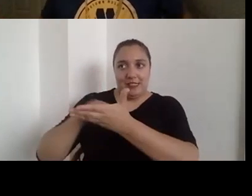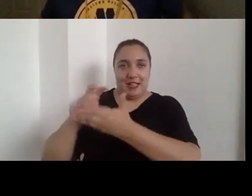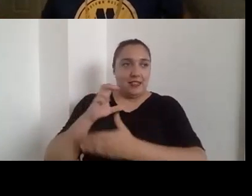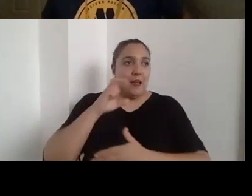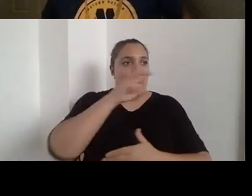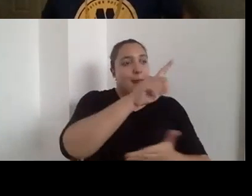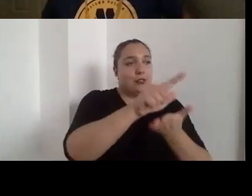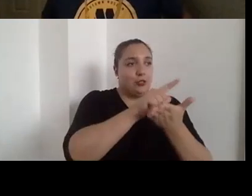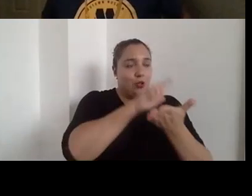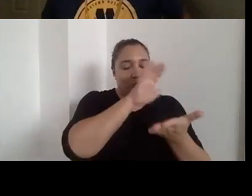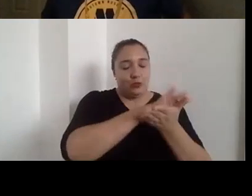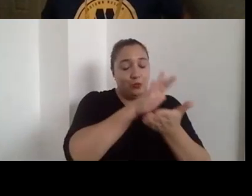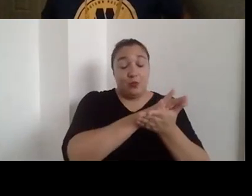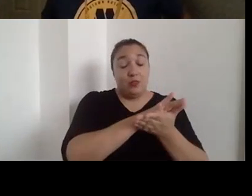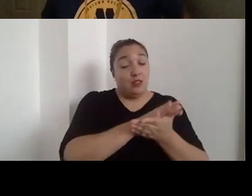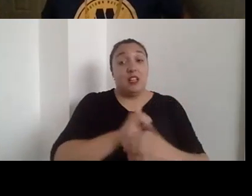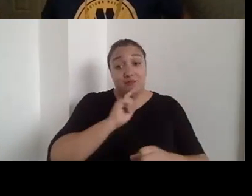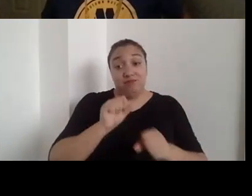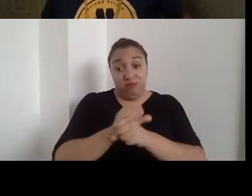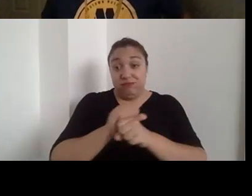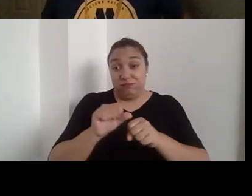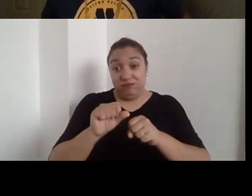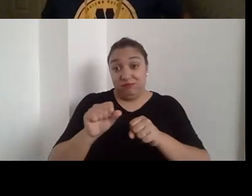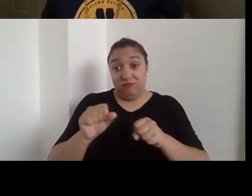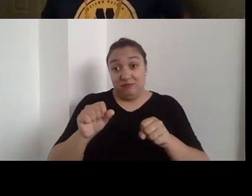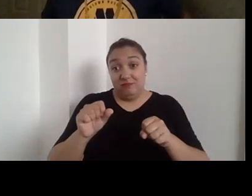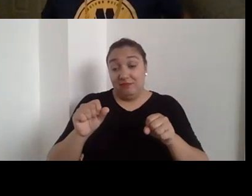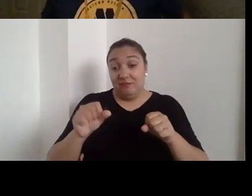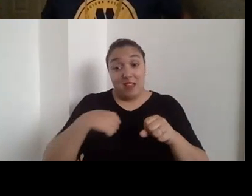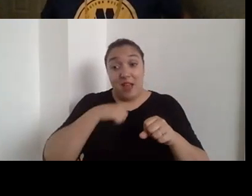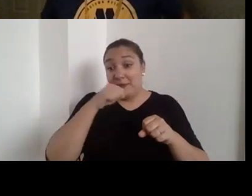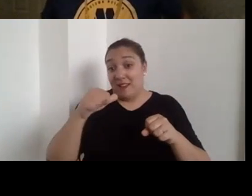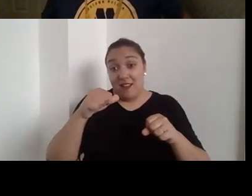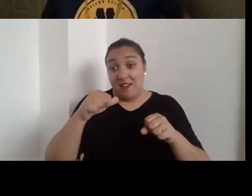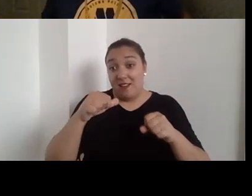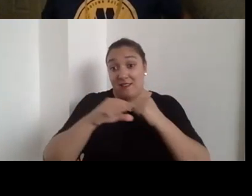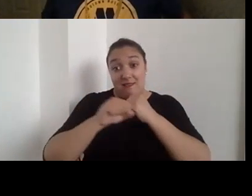I'm not exaggerating because it feels self